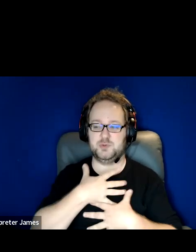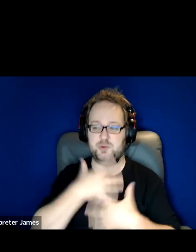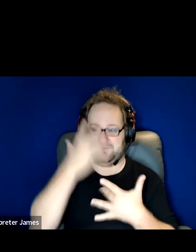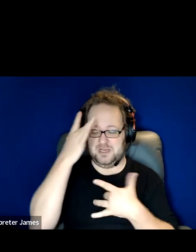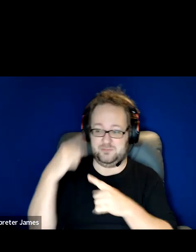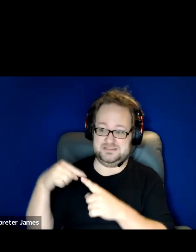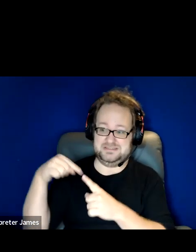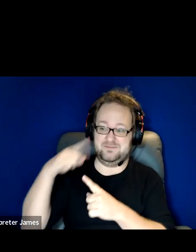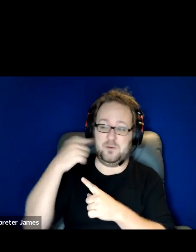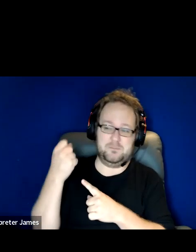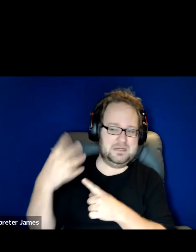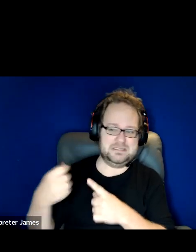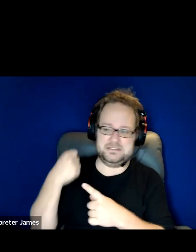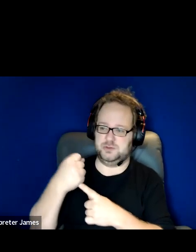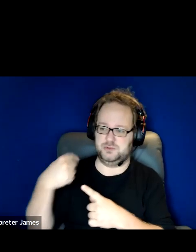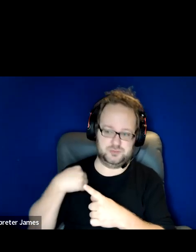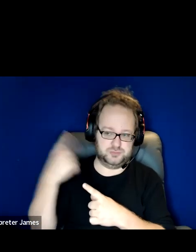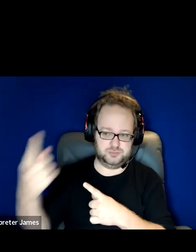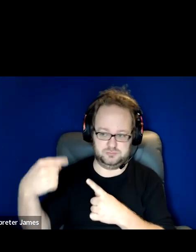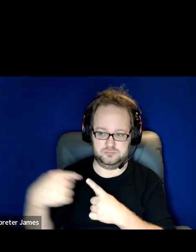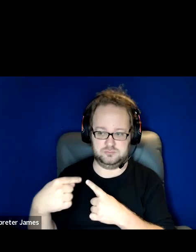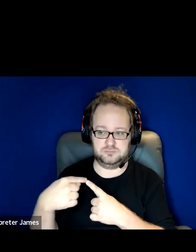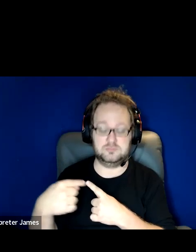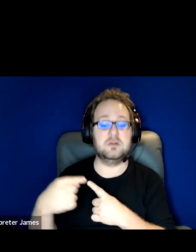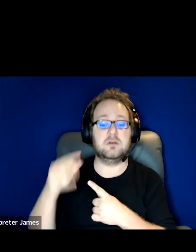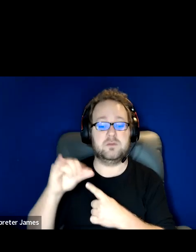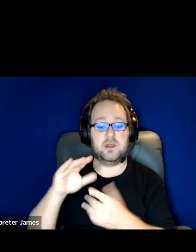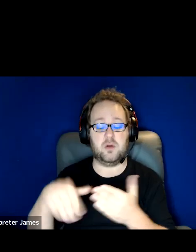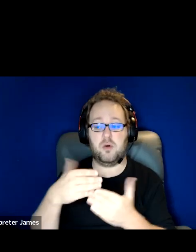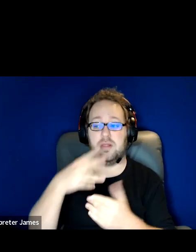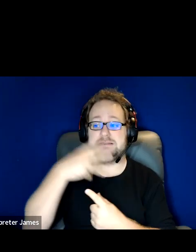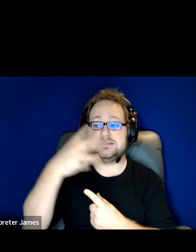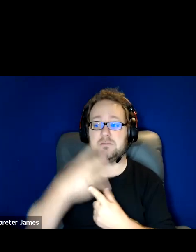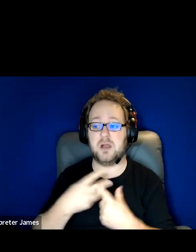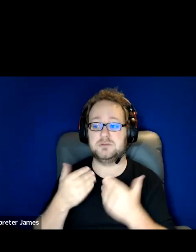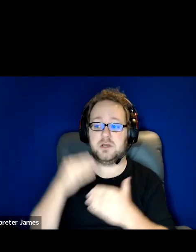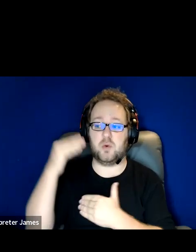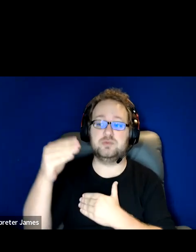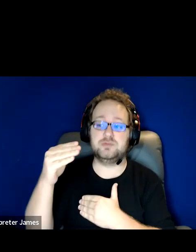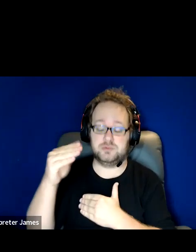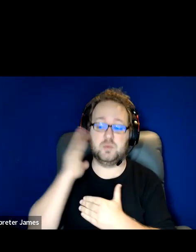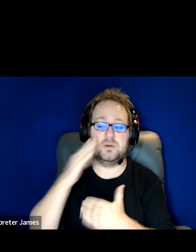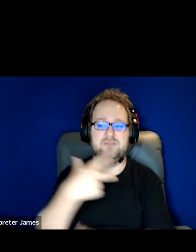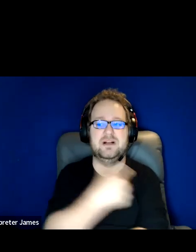many years and all individuals ages 6 months and older are recommended to be vaccinated each year against